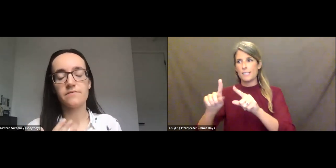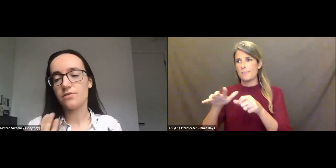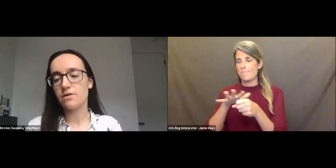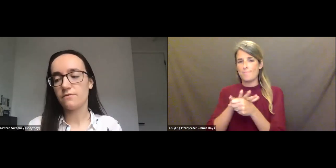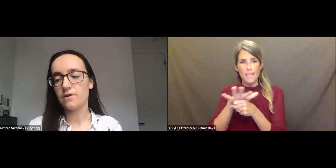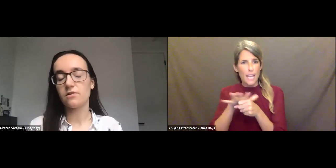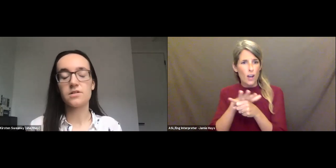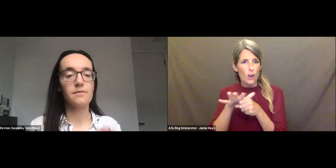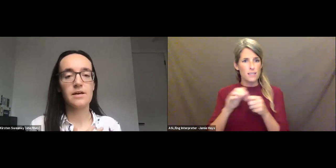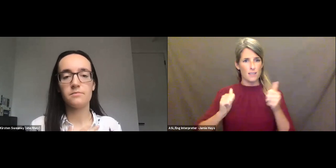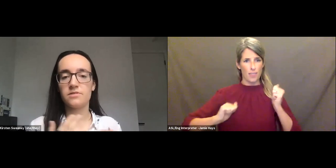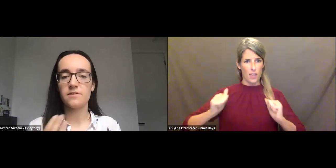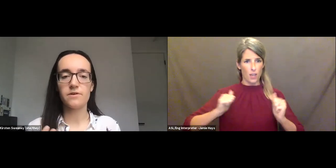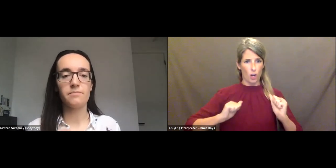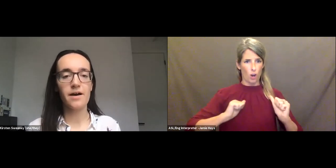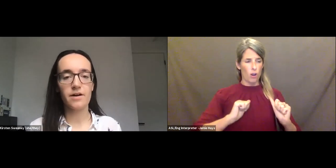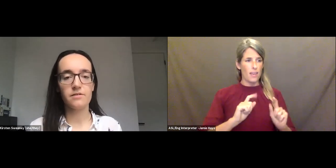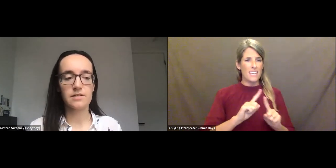of the theatre field, coming in with different backgrounds and